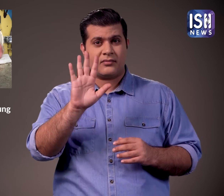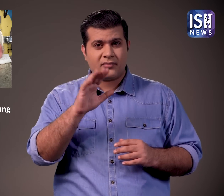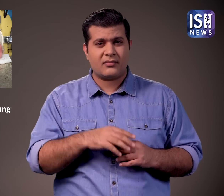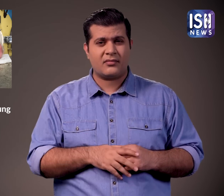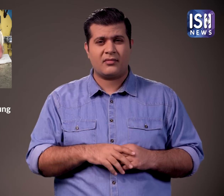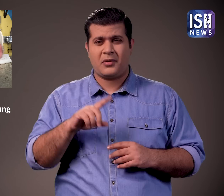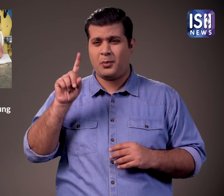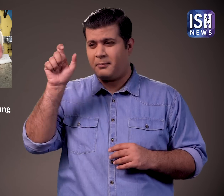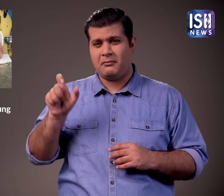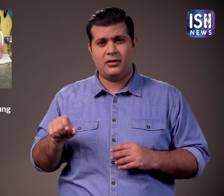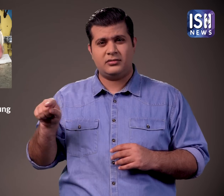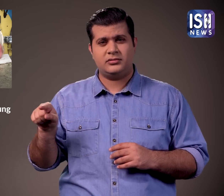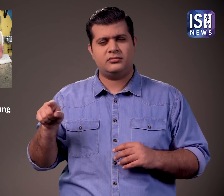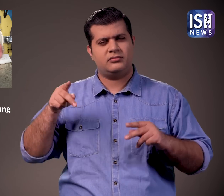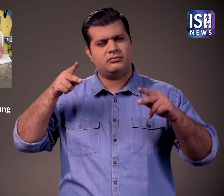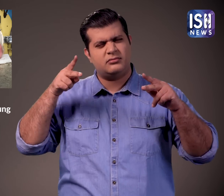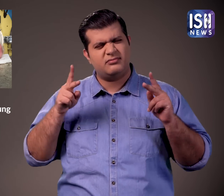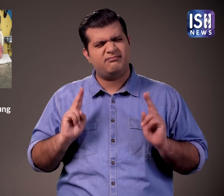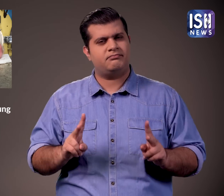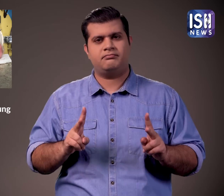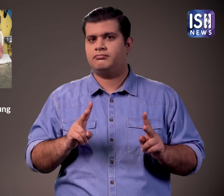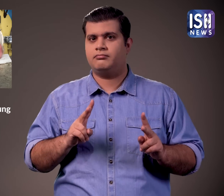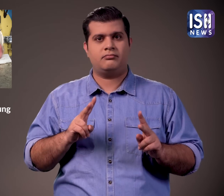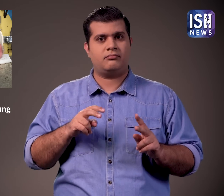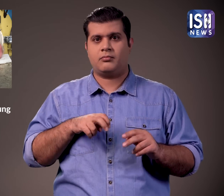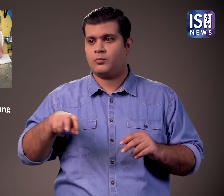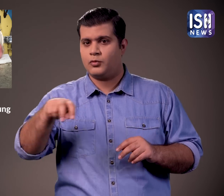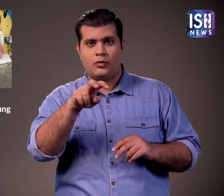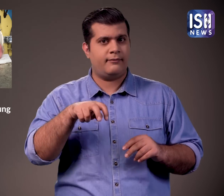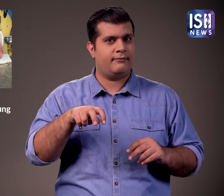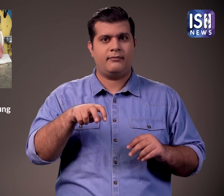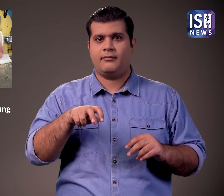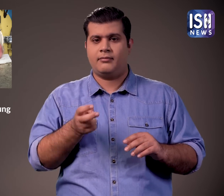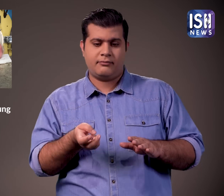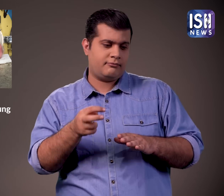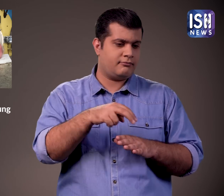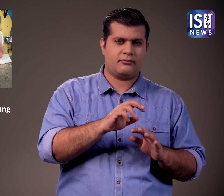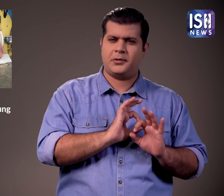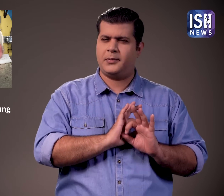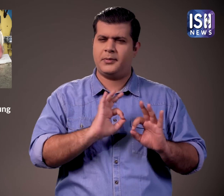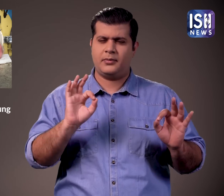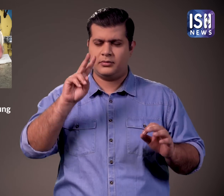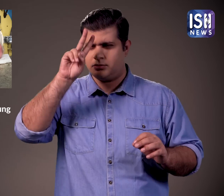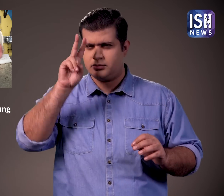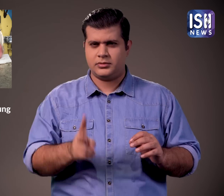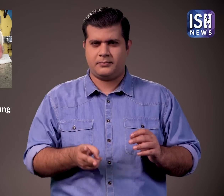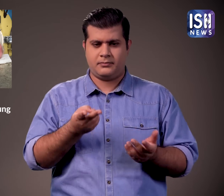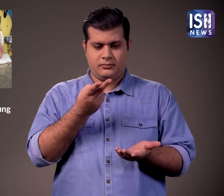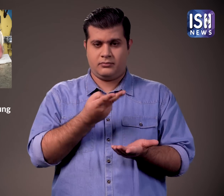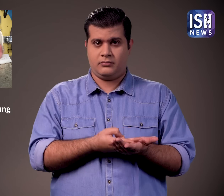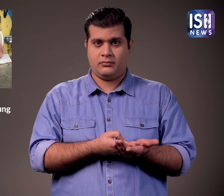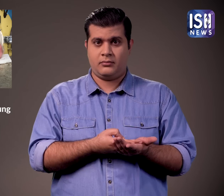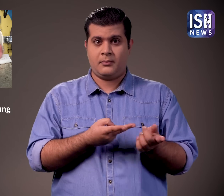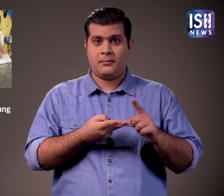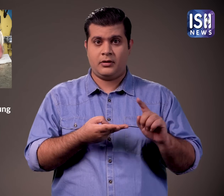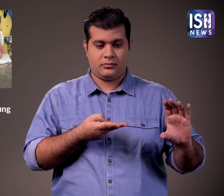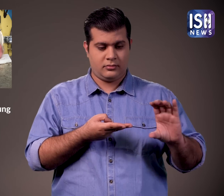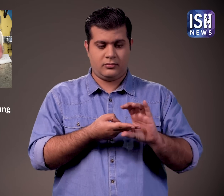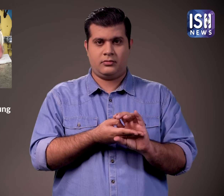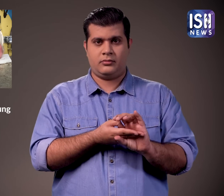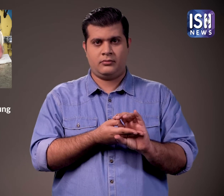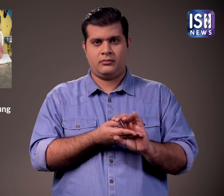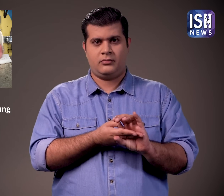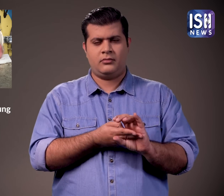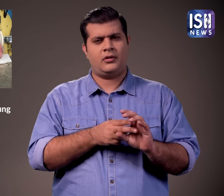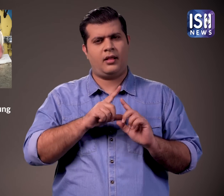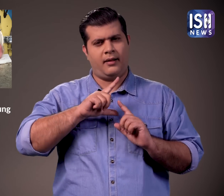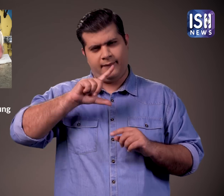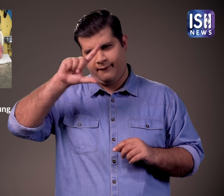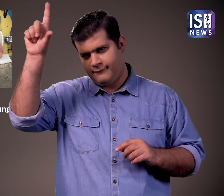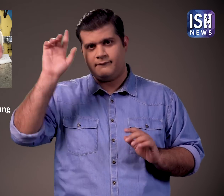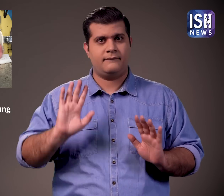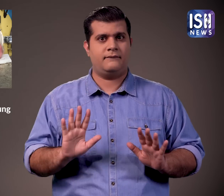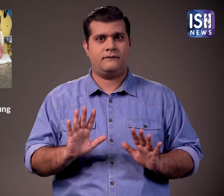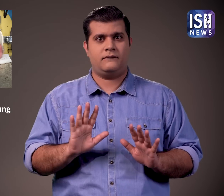What if I told you about a man who spent his entire life confined in a coffin-like device, never moving?